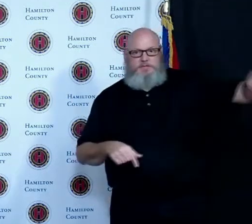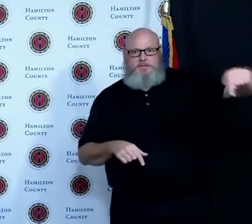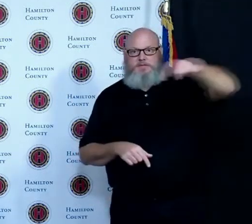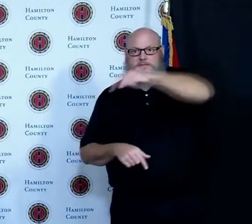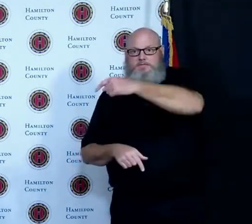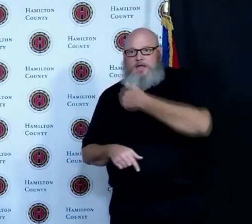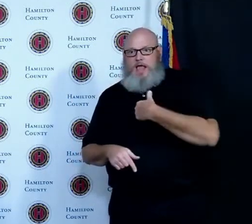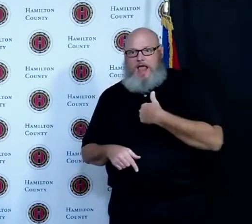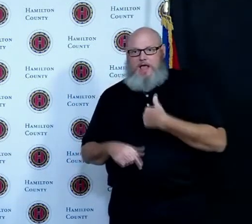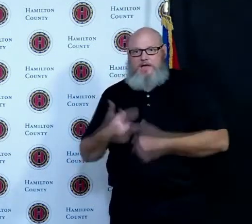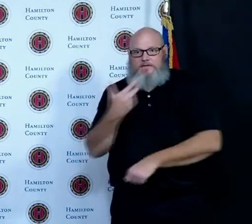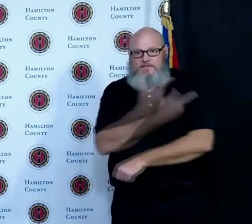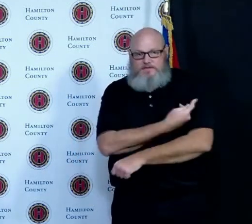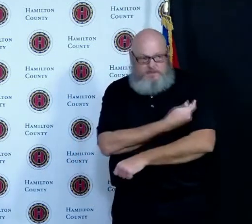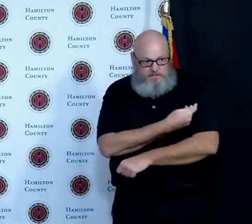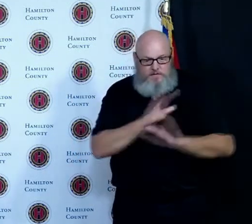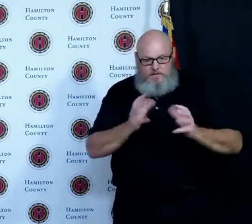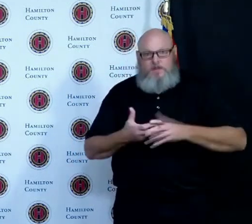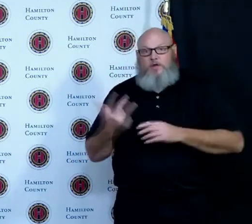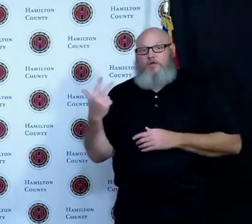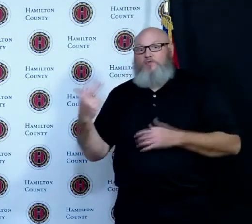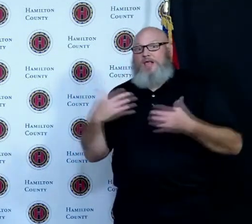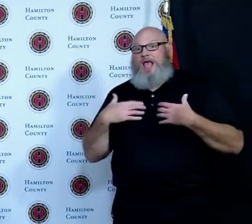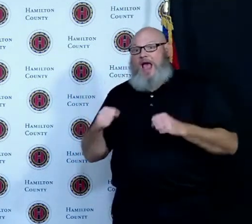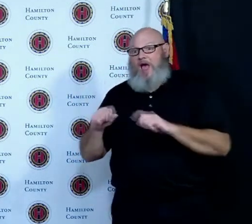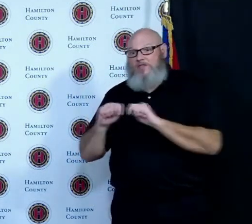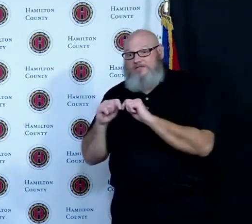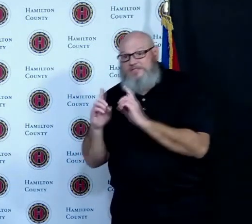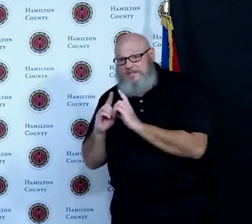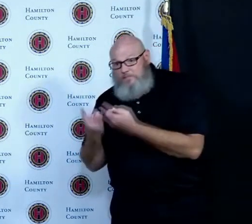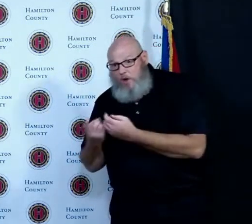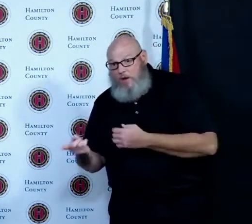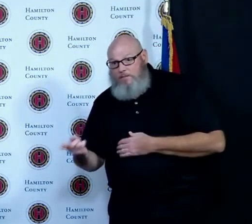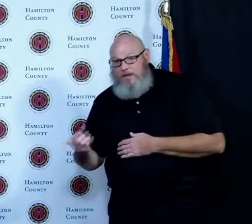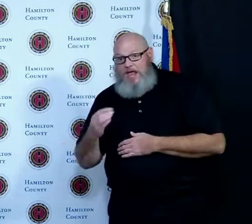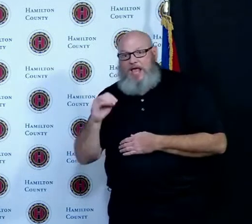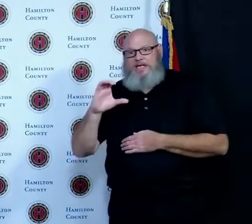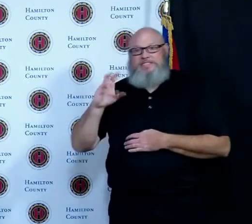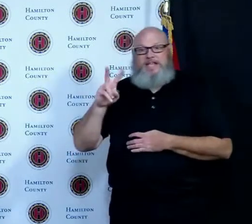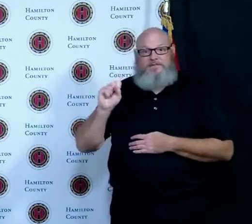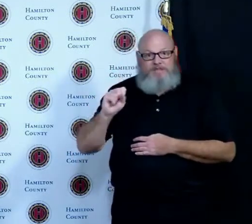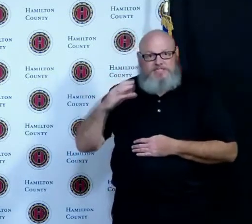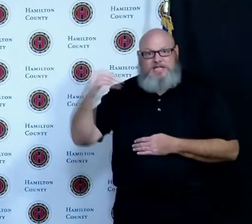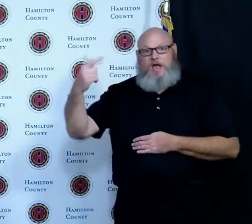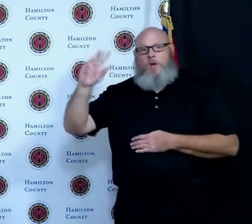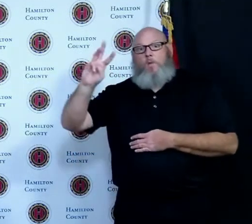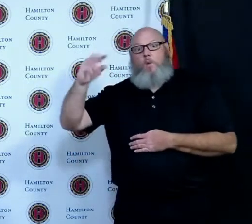so 500 doses for me is certainly very small and I would welcome seeing more doses here in our county